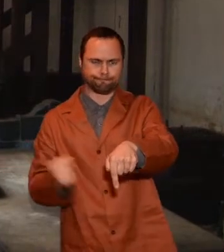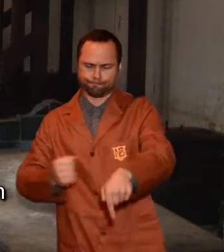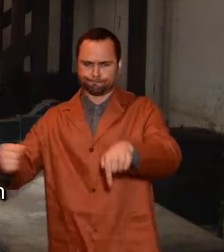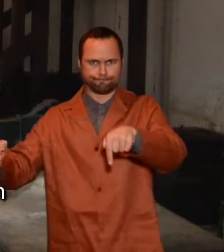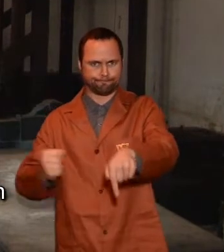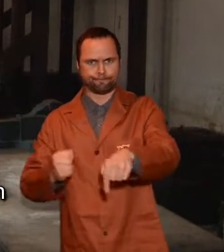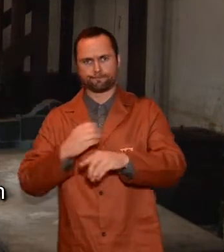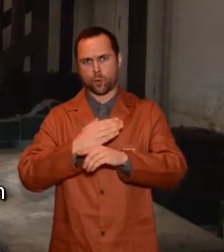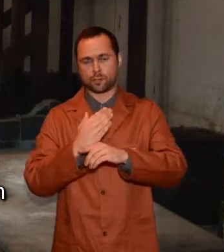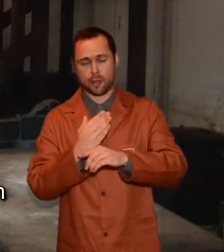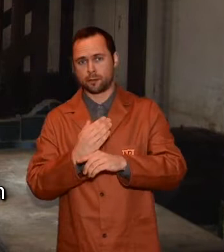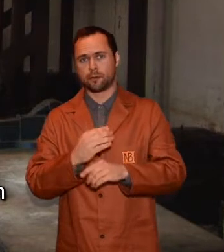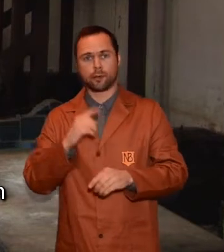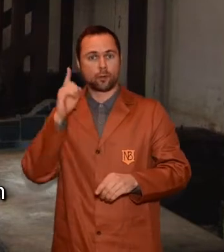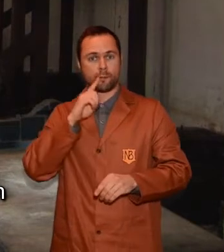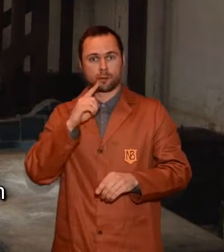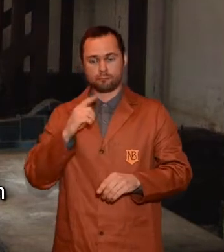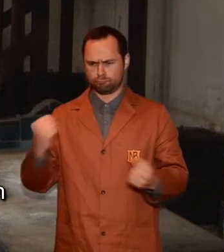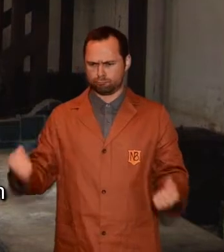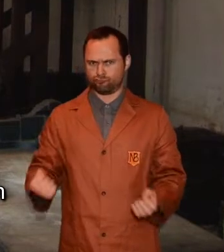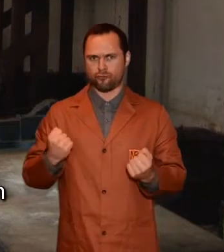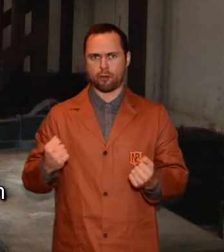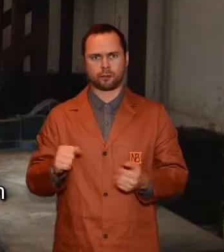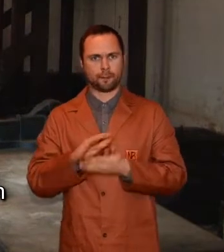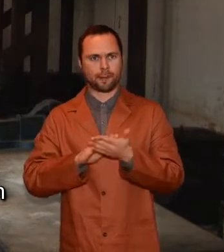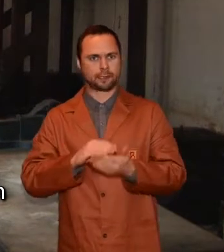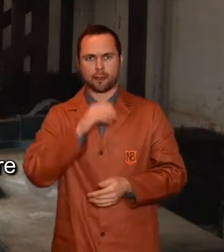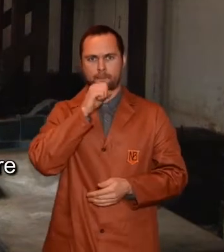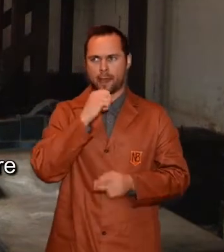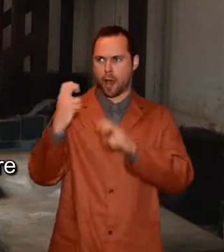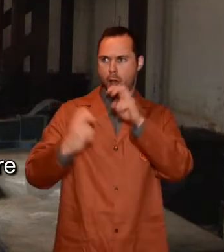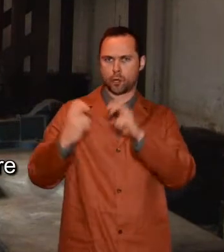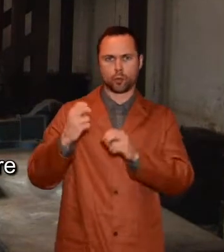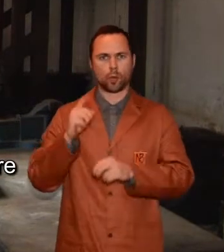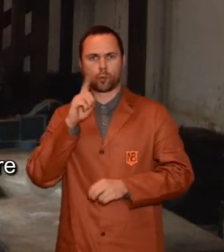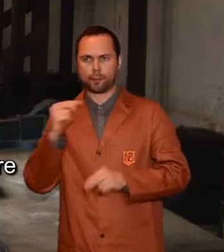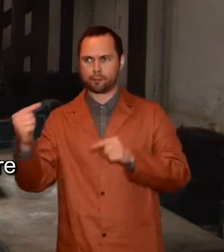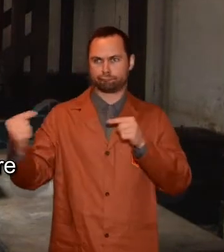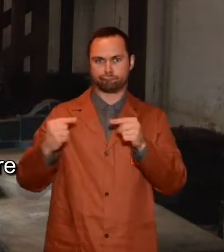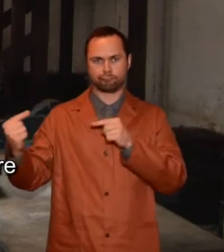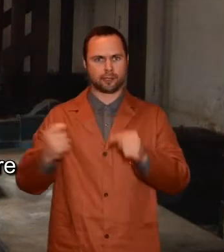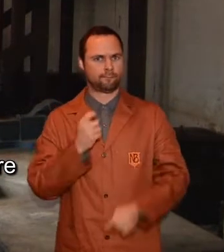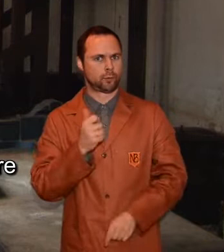In fact it was said that the men would never argue with the women that worked here. Because the chances are they're going to give them a right hook.